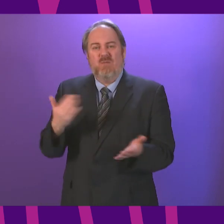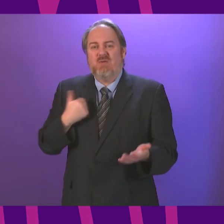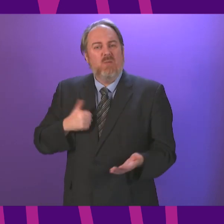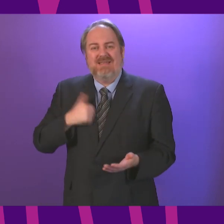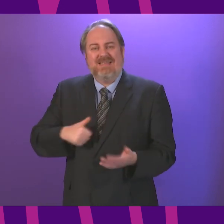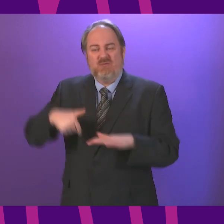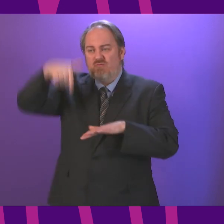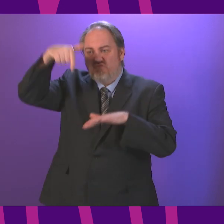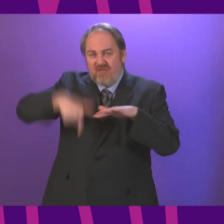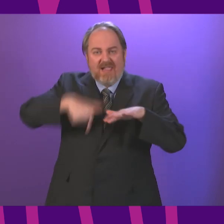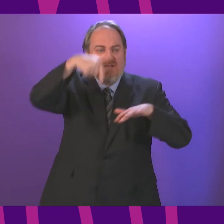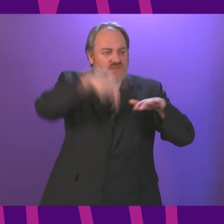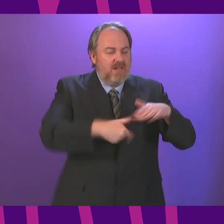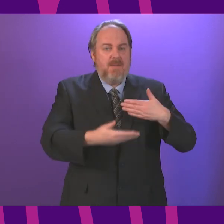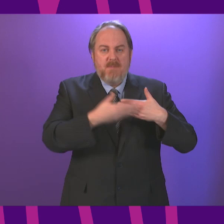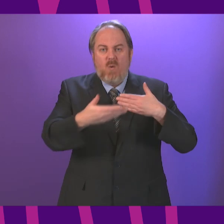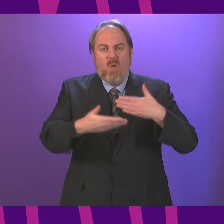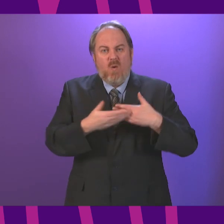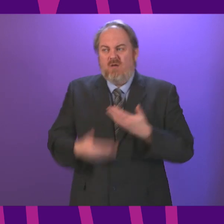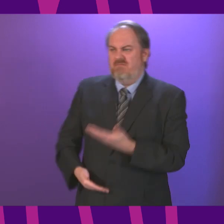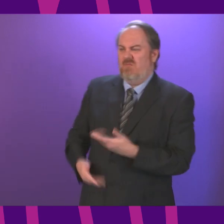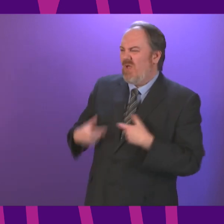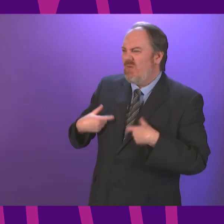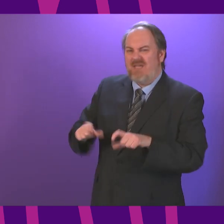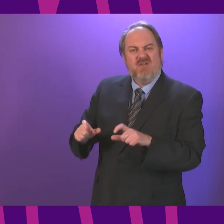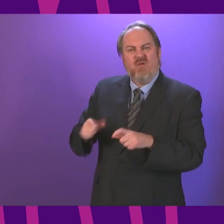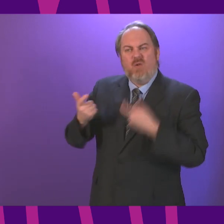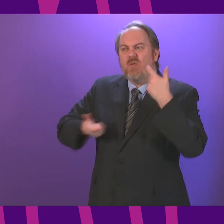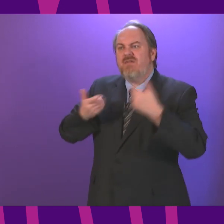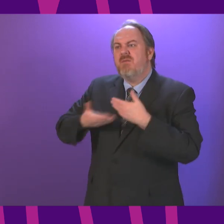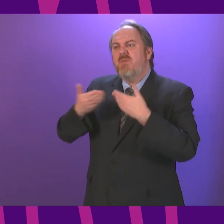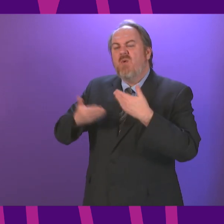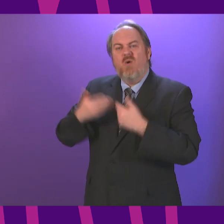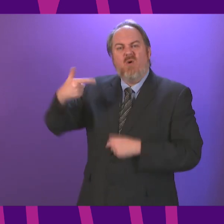Agreement. Will the First Minister find the courage to act now and make a clear statement